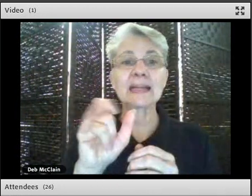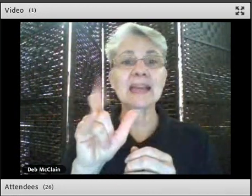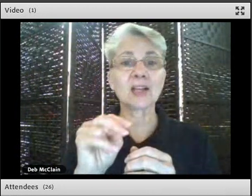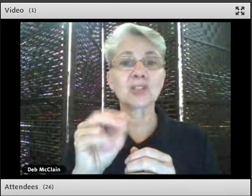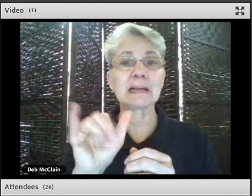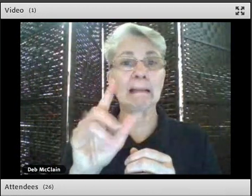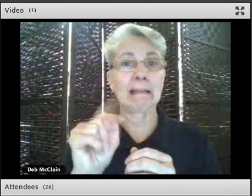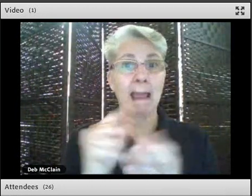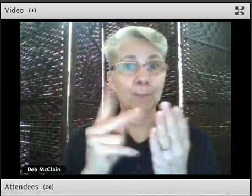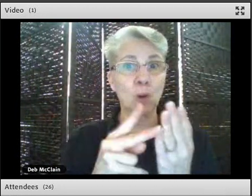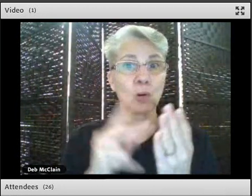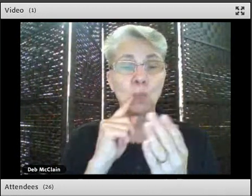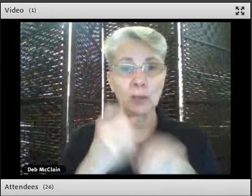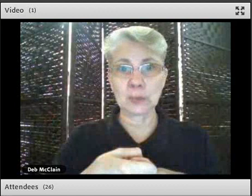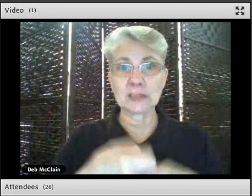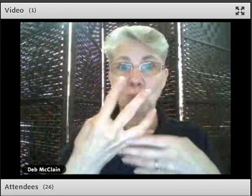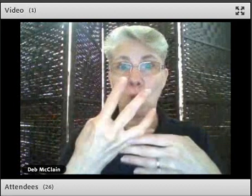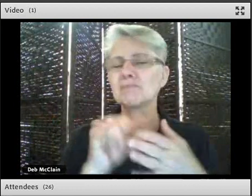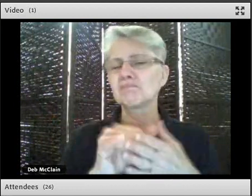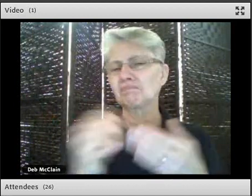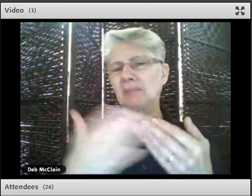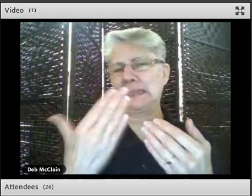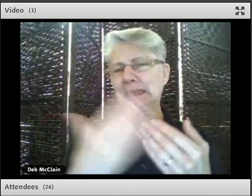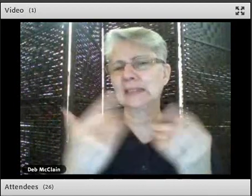And if you need any help with that,